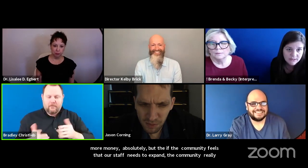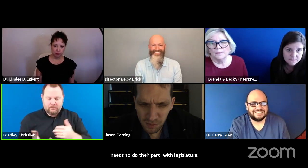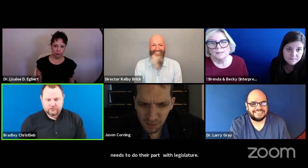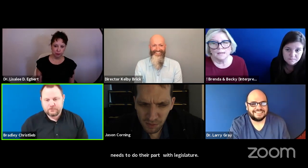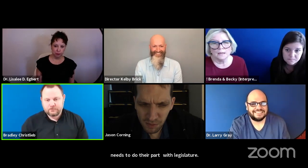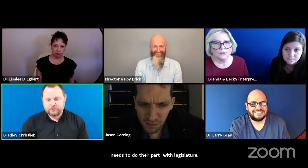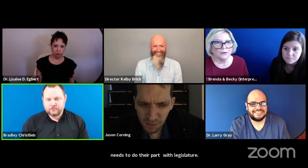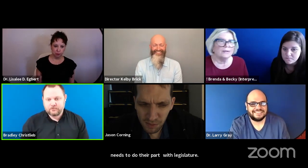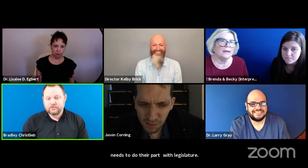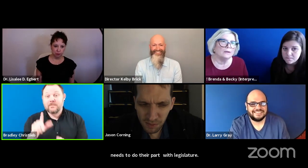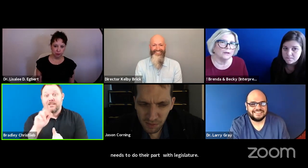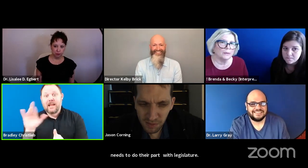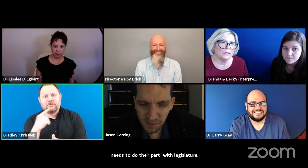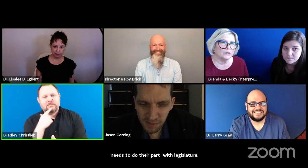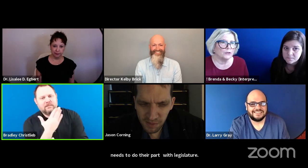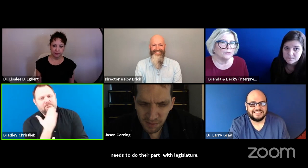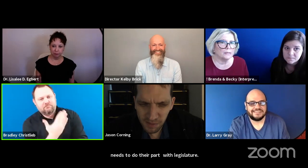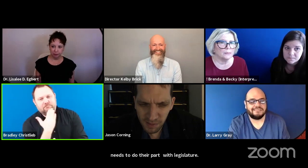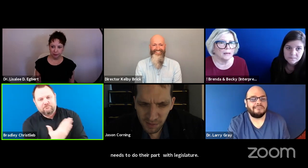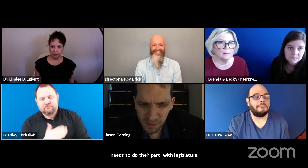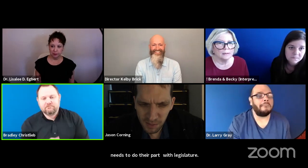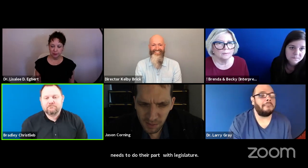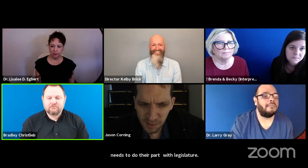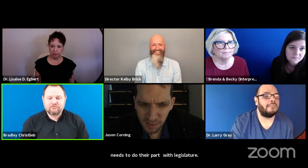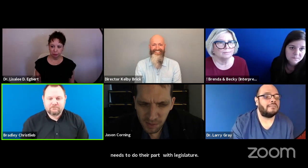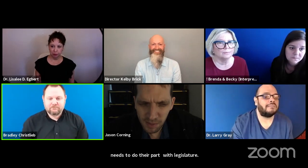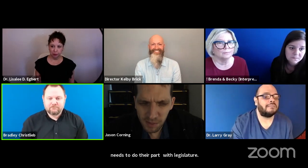Thank you very much for your response.